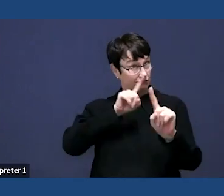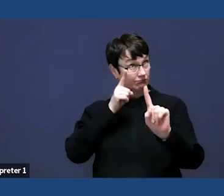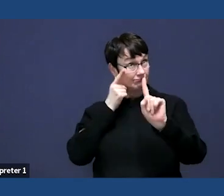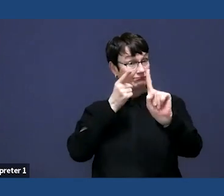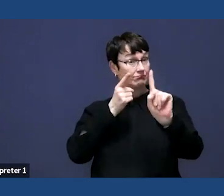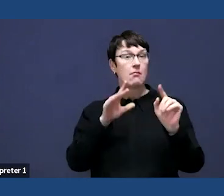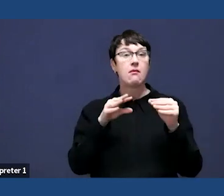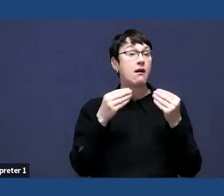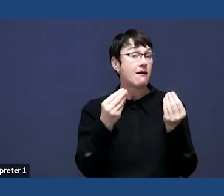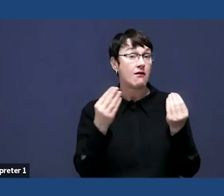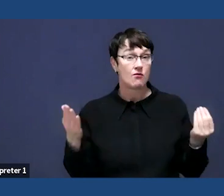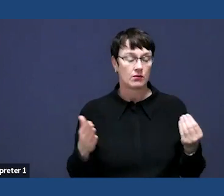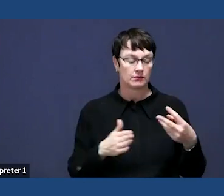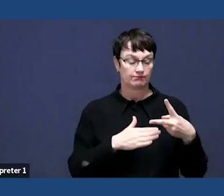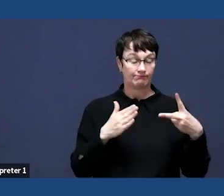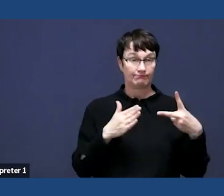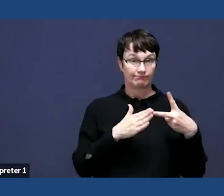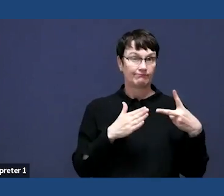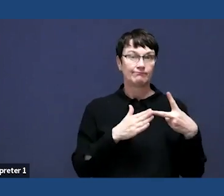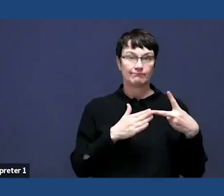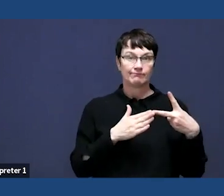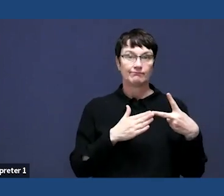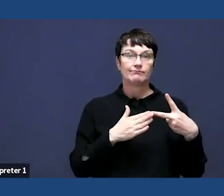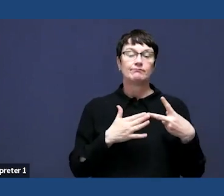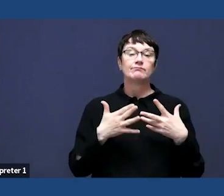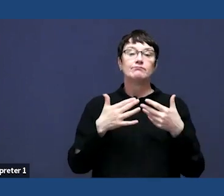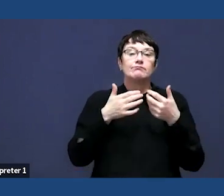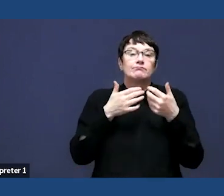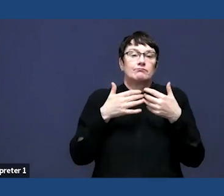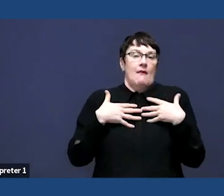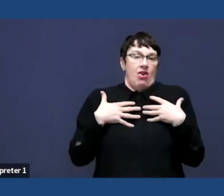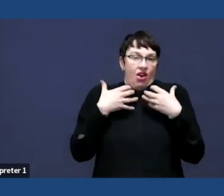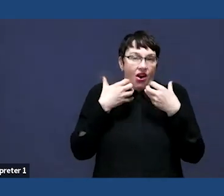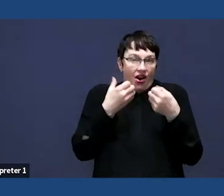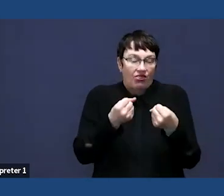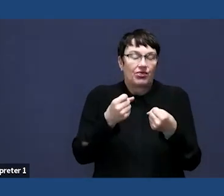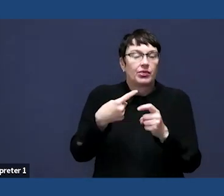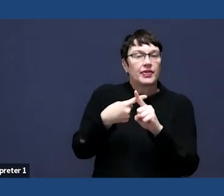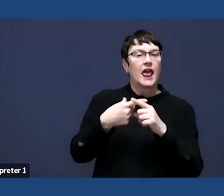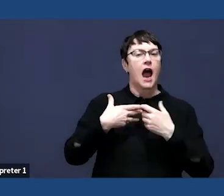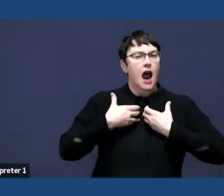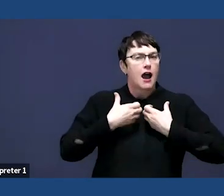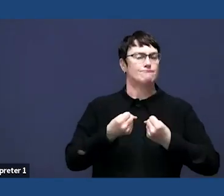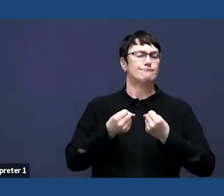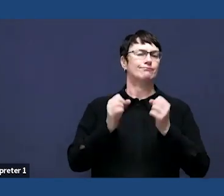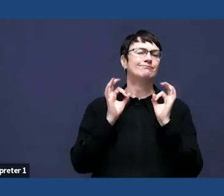That's certainly an area that older people, you know, think about and actually is part